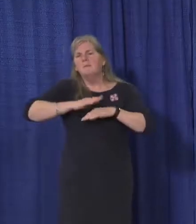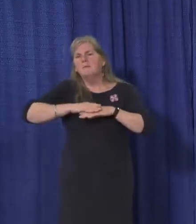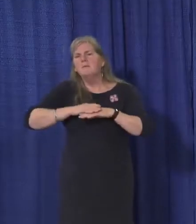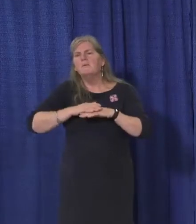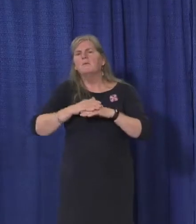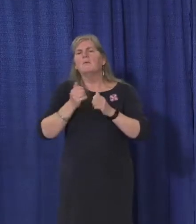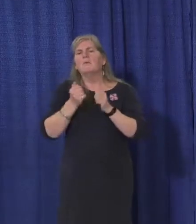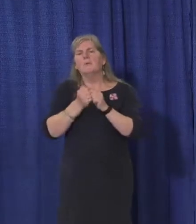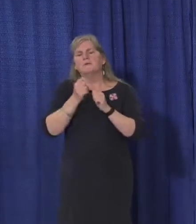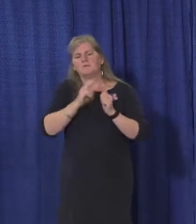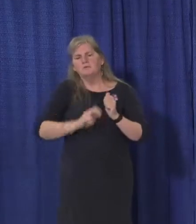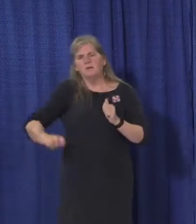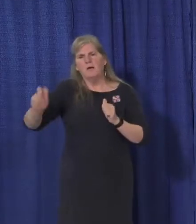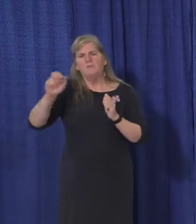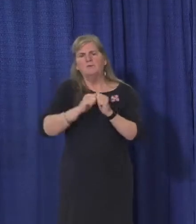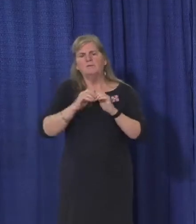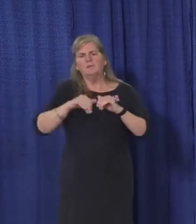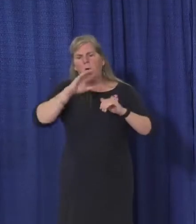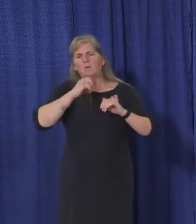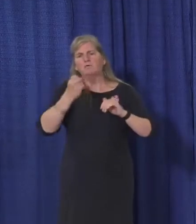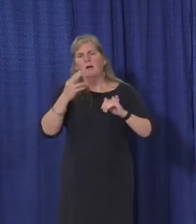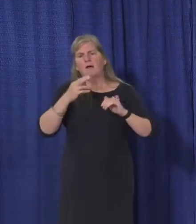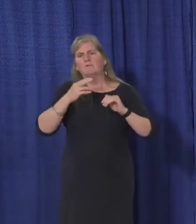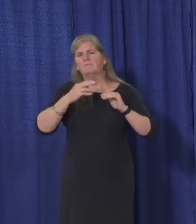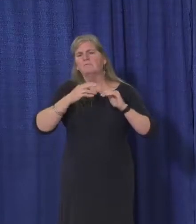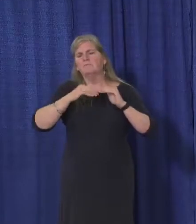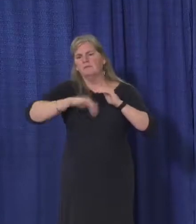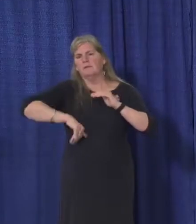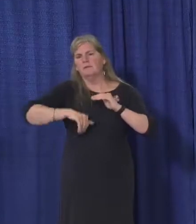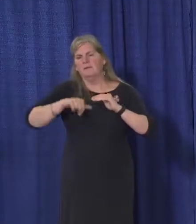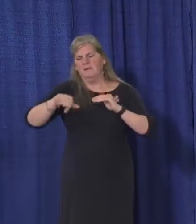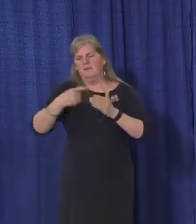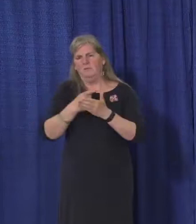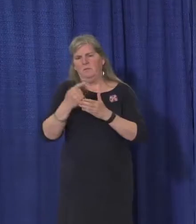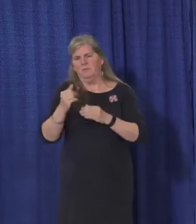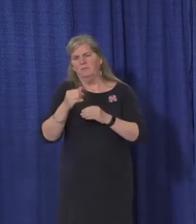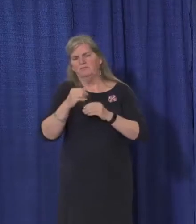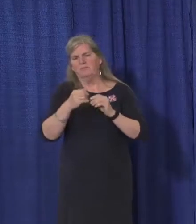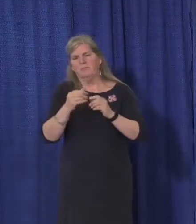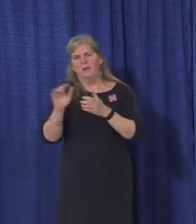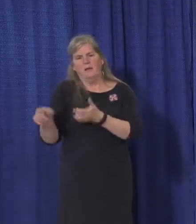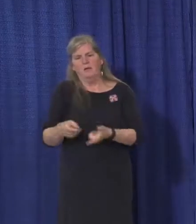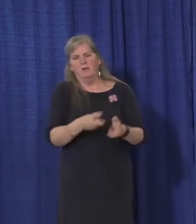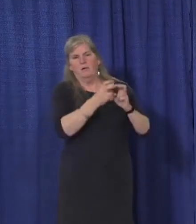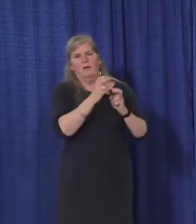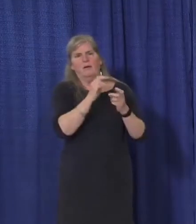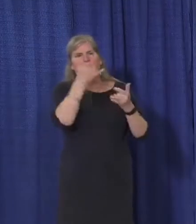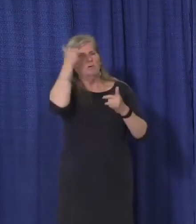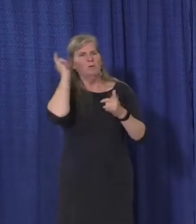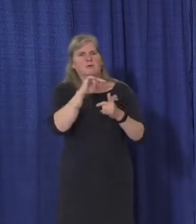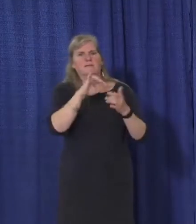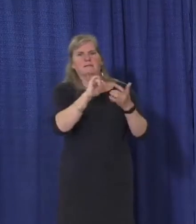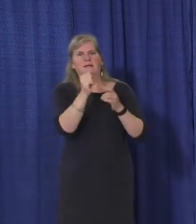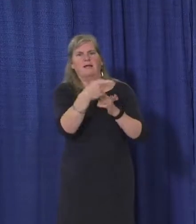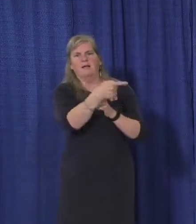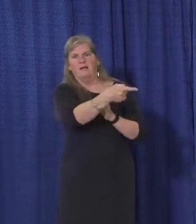with children under 12 on the YUKON.ca website later this week.